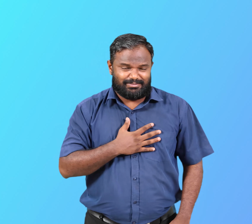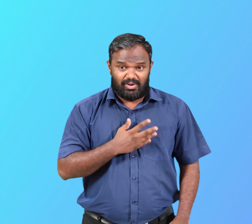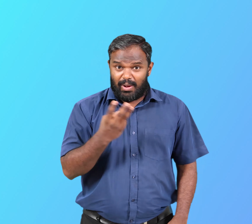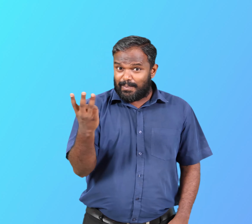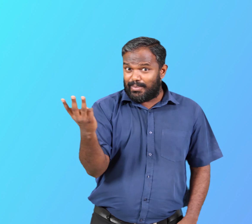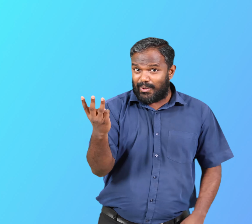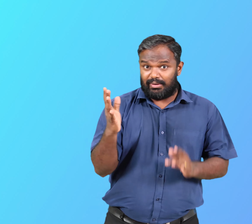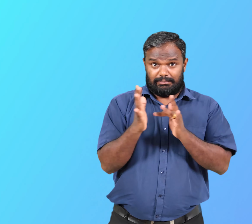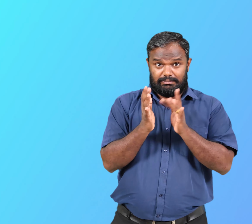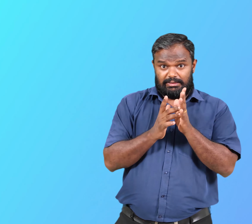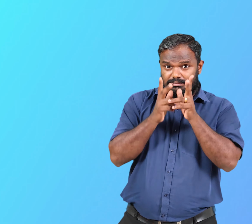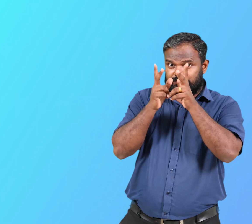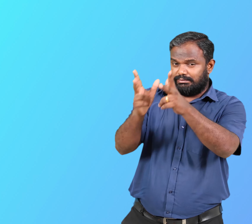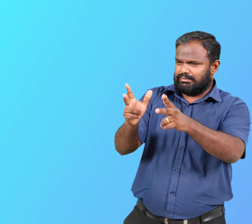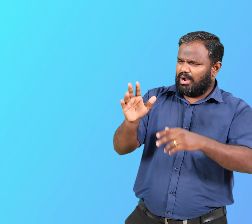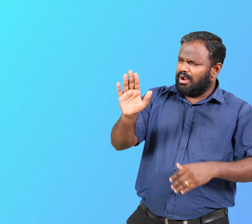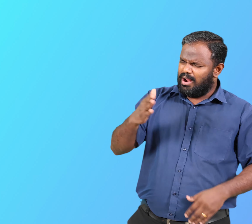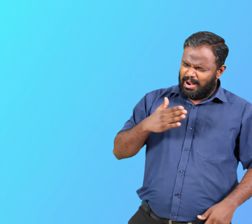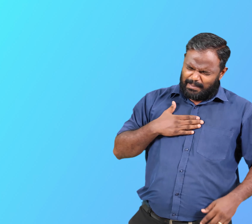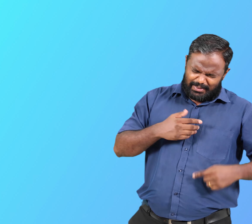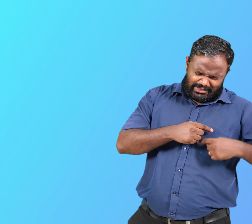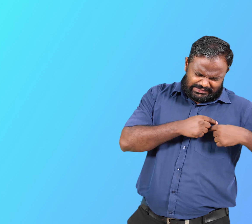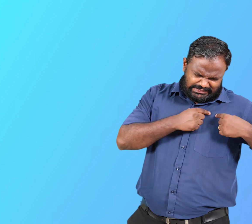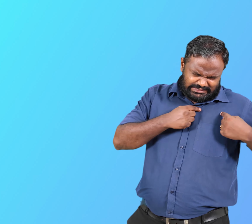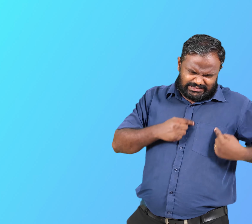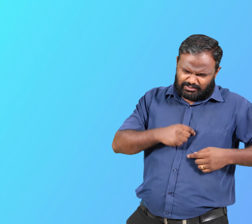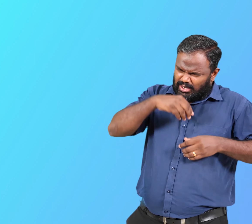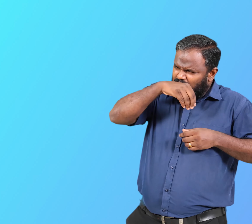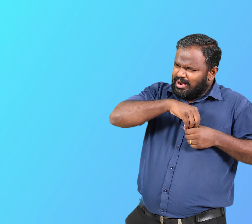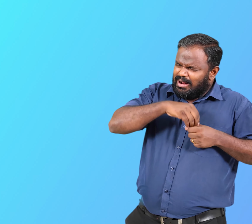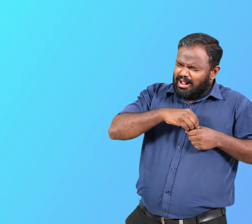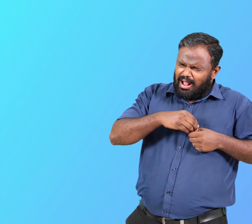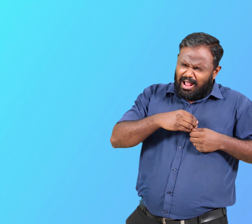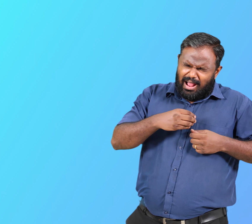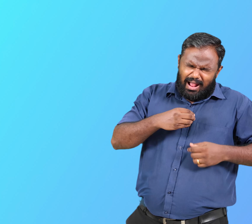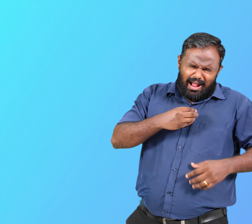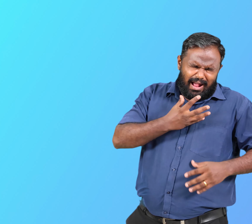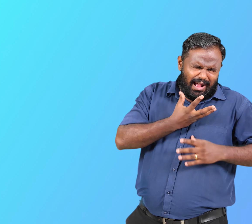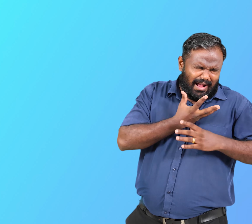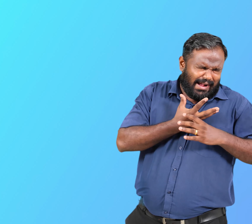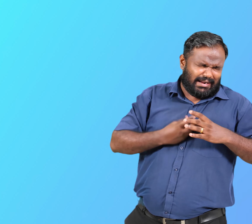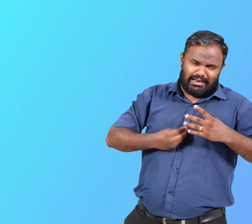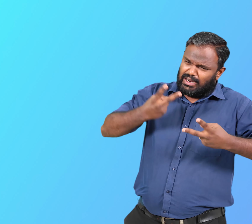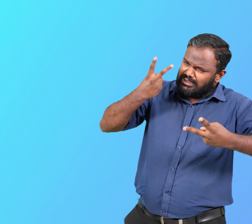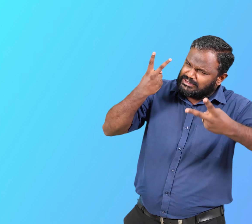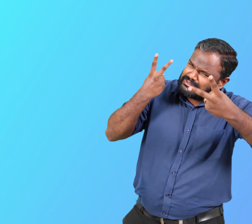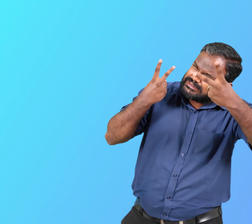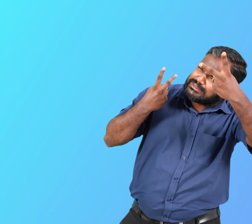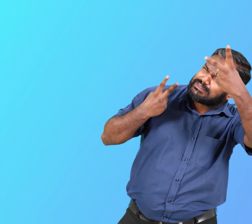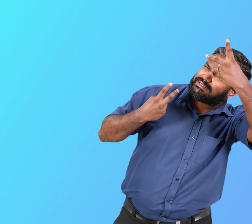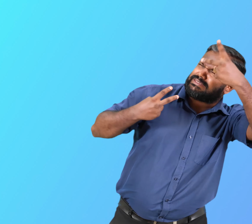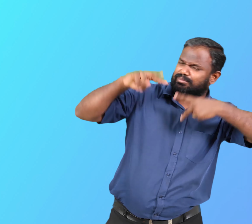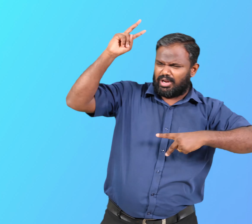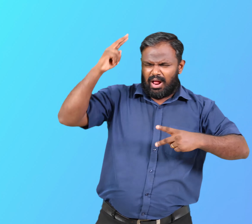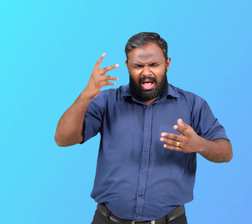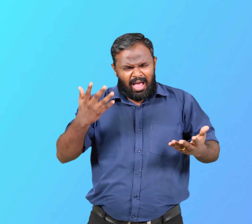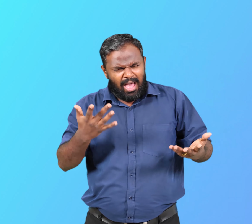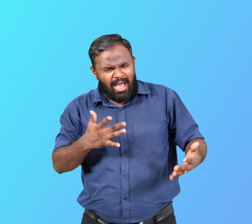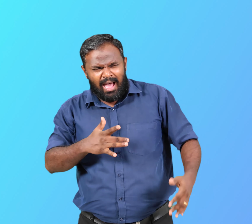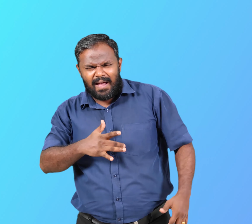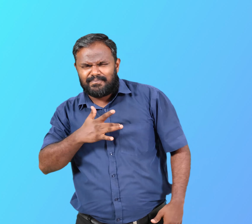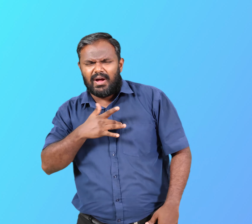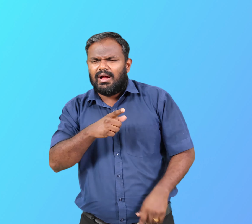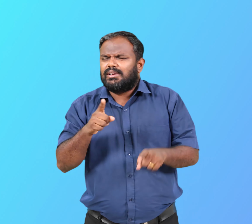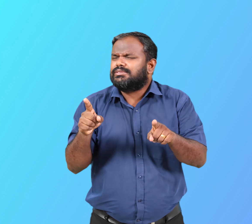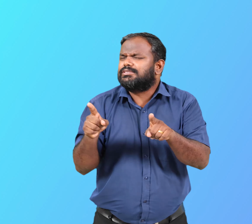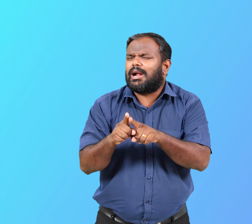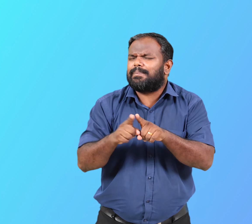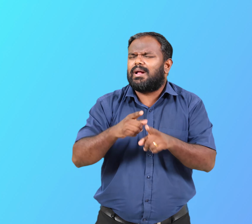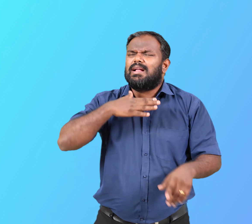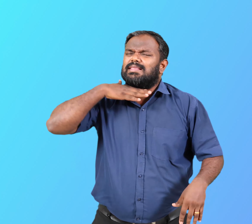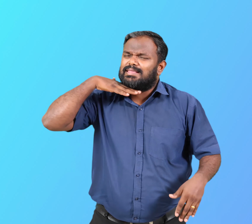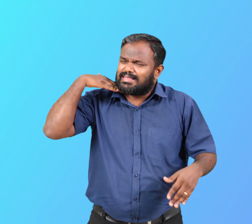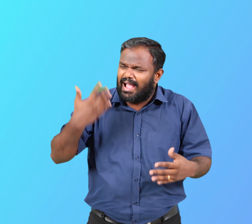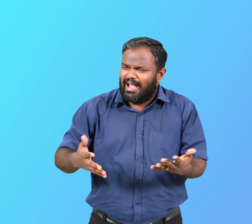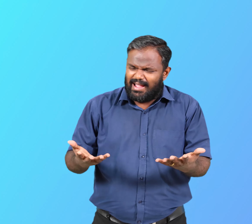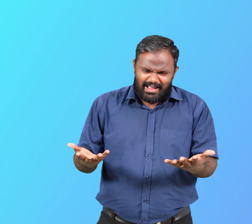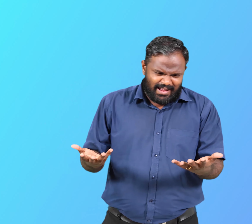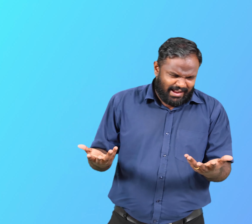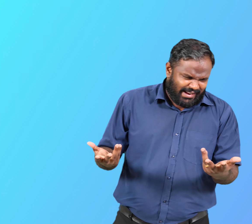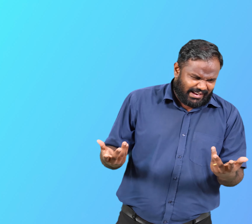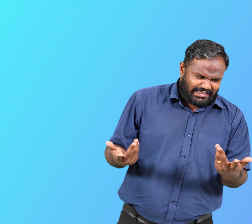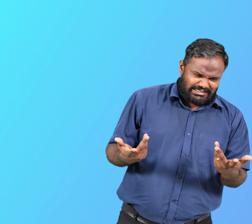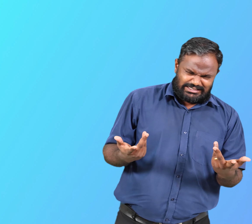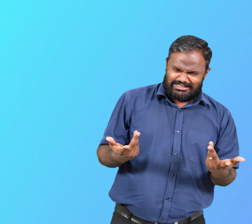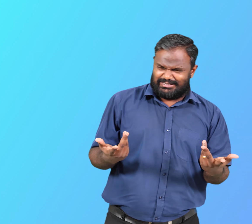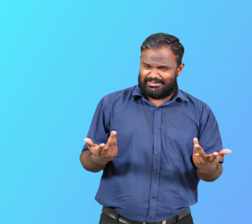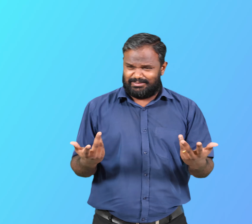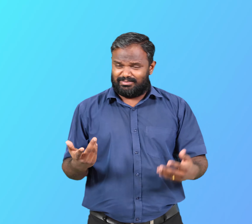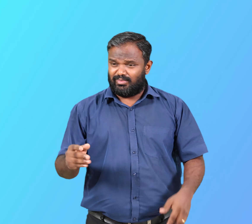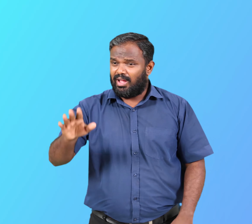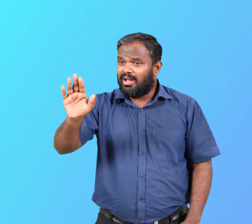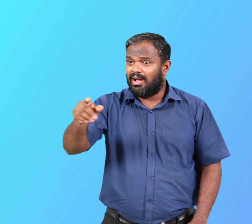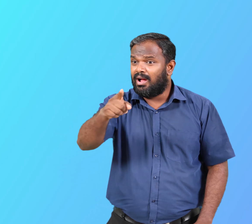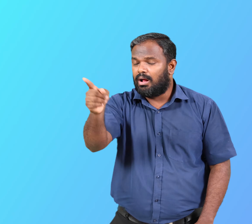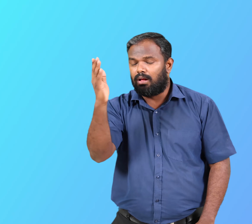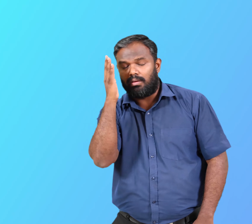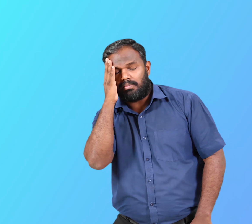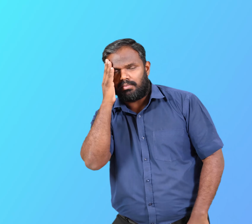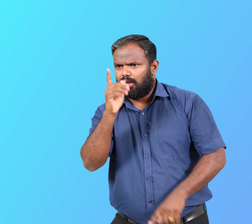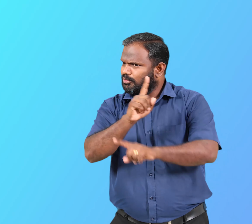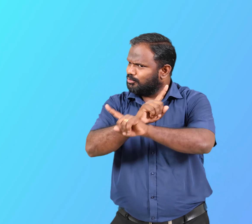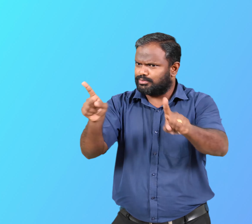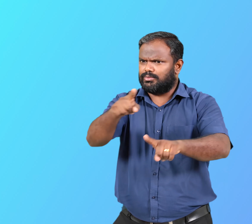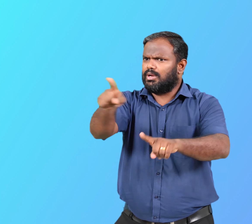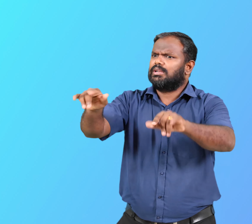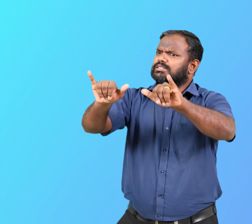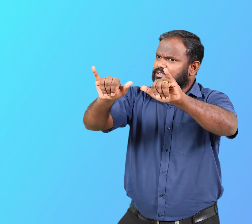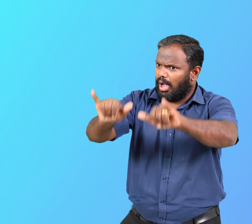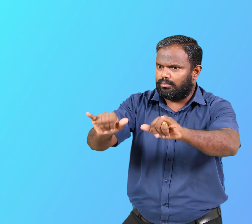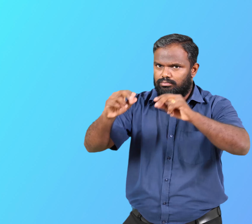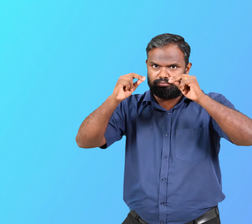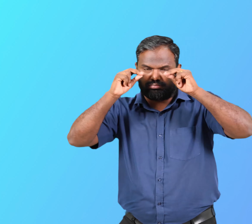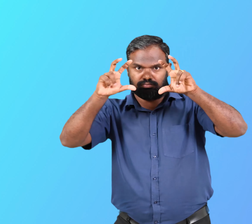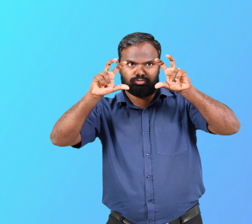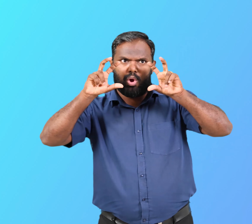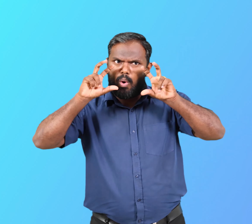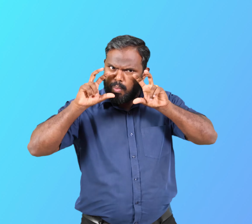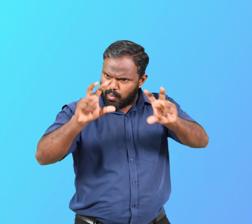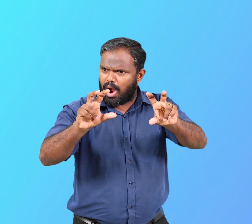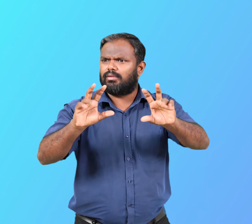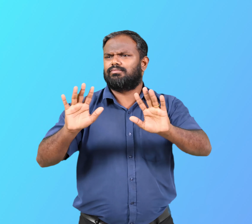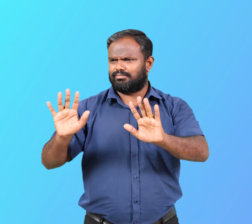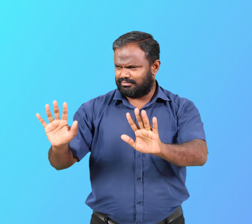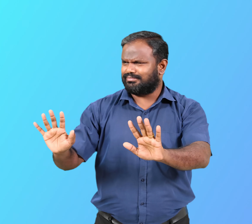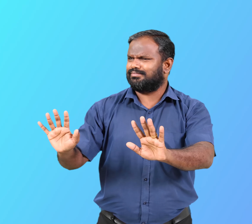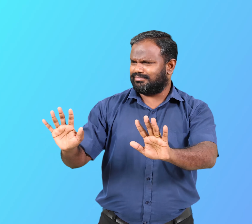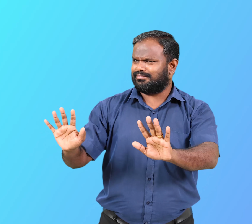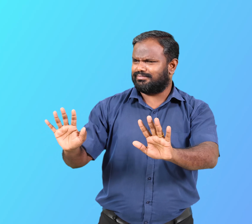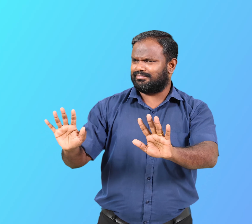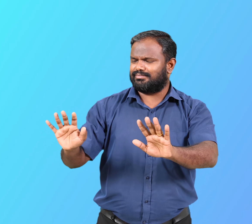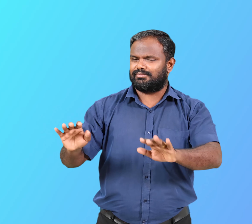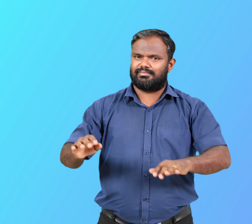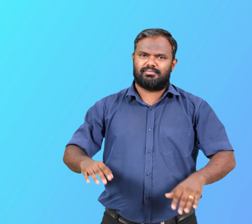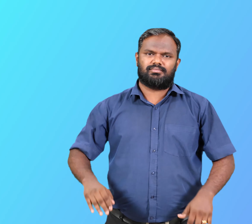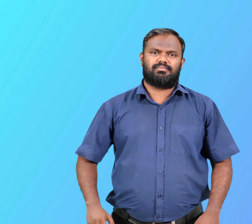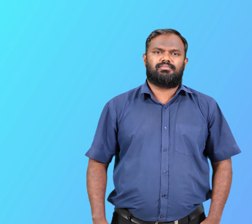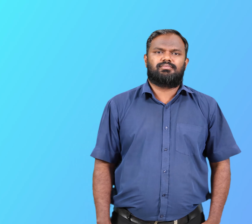Jesus said to Peter and the two sons of Zebedee, “My heart is so heavy with sorrow, I feel as if I am dying. Wait here and stay awake with me.”